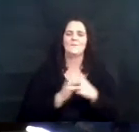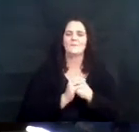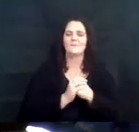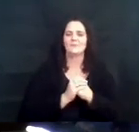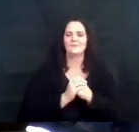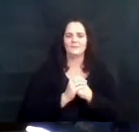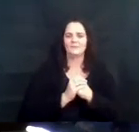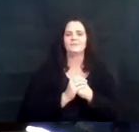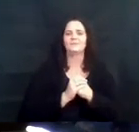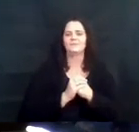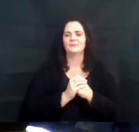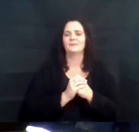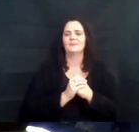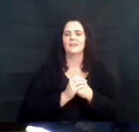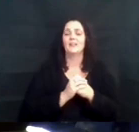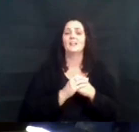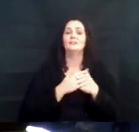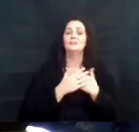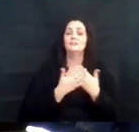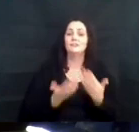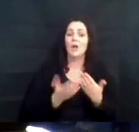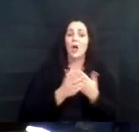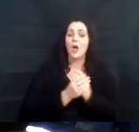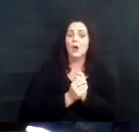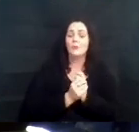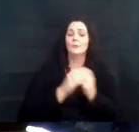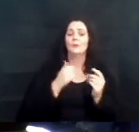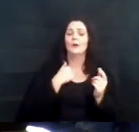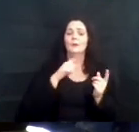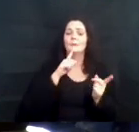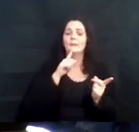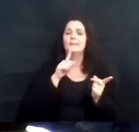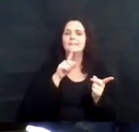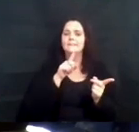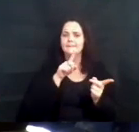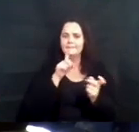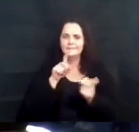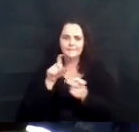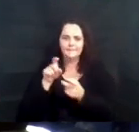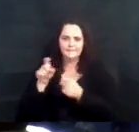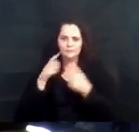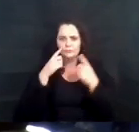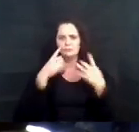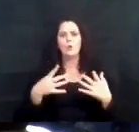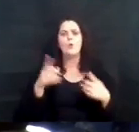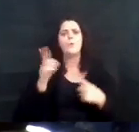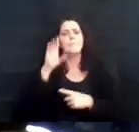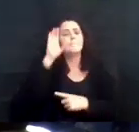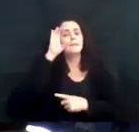go ahead and grab the images that we're going to use this week which I